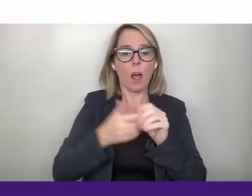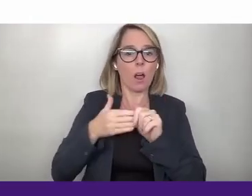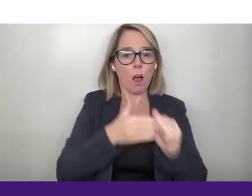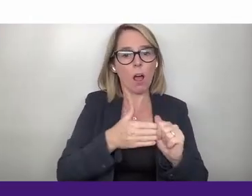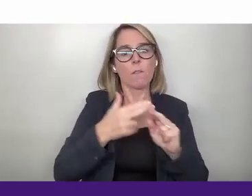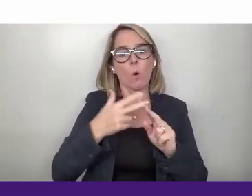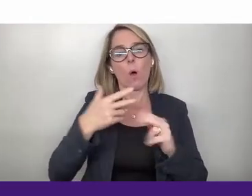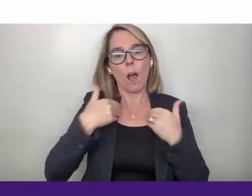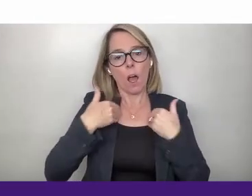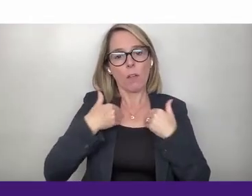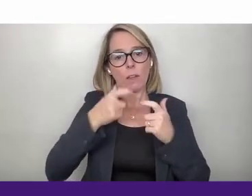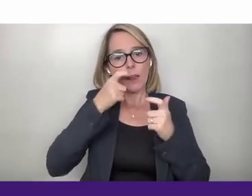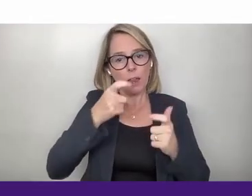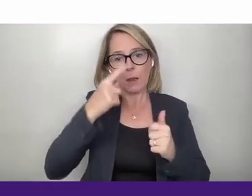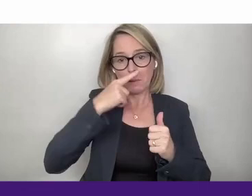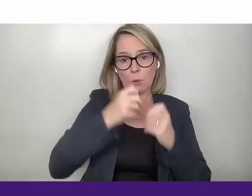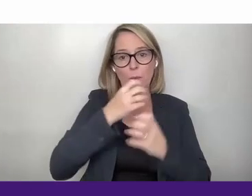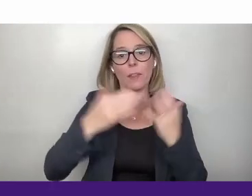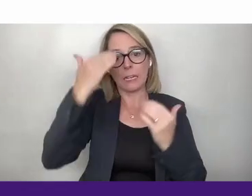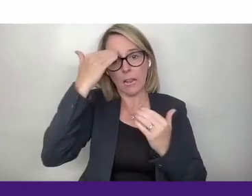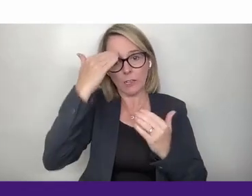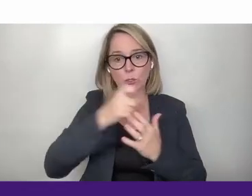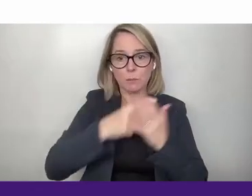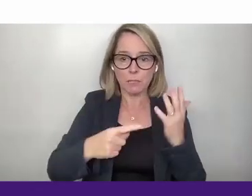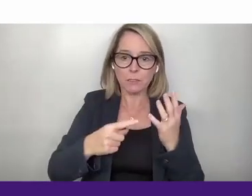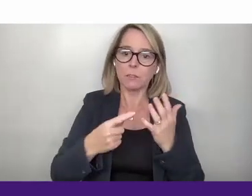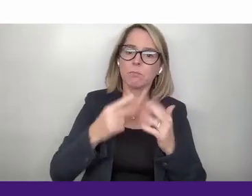which was developed to support health service organizations and clinicians in providing